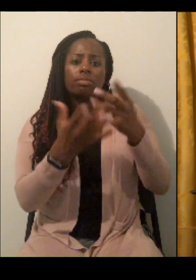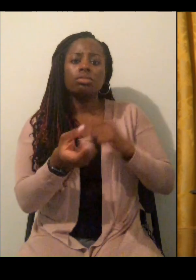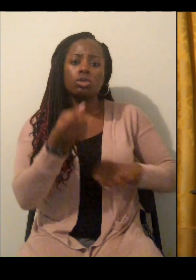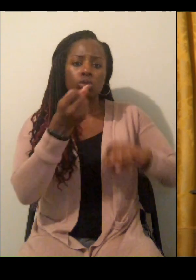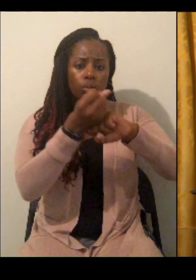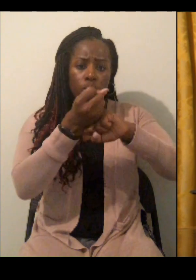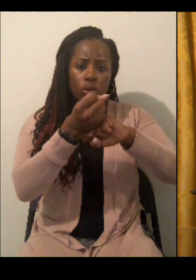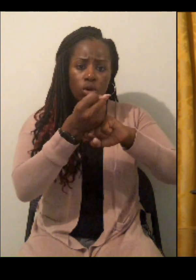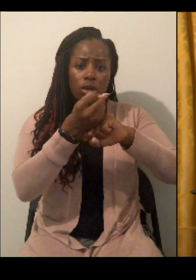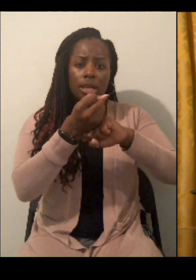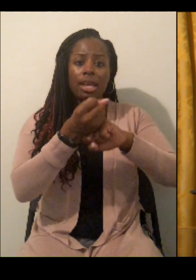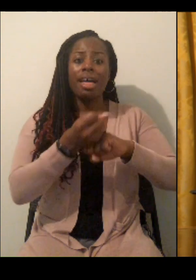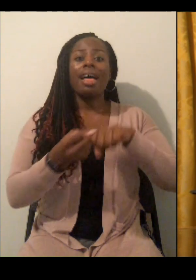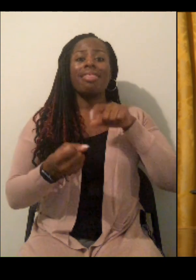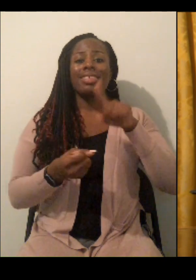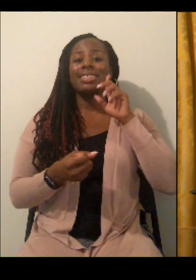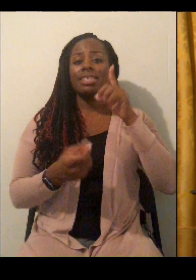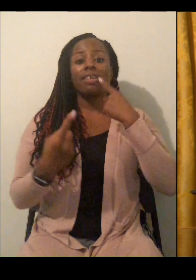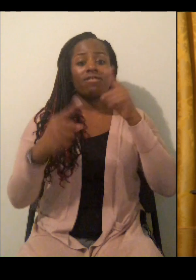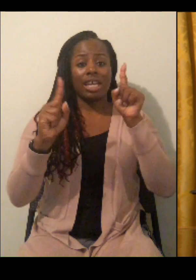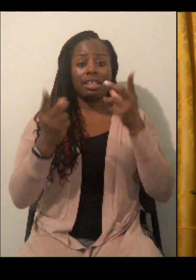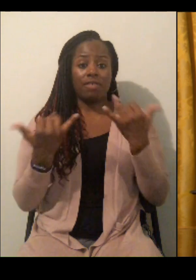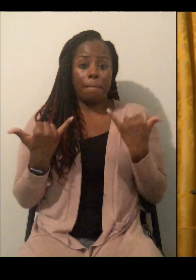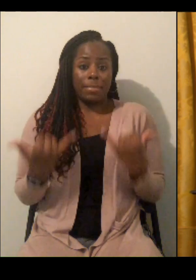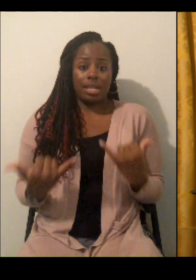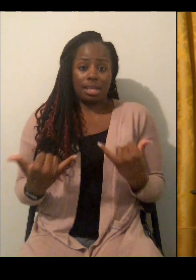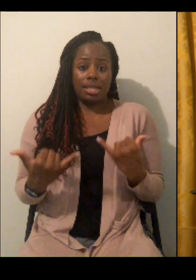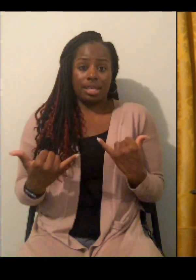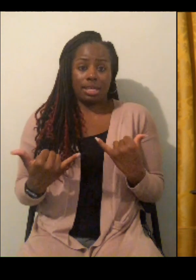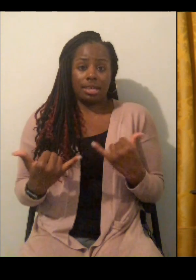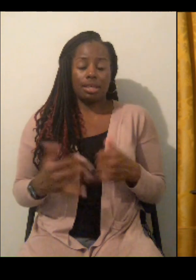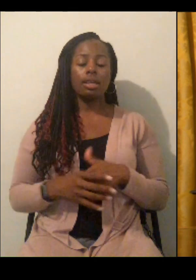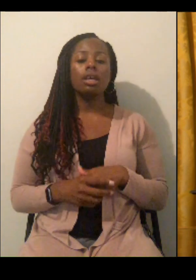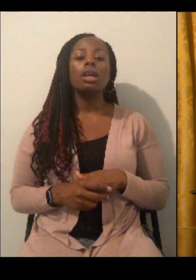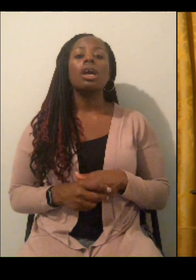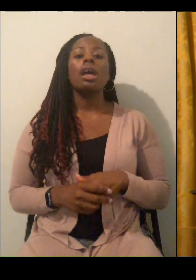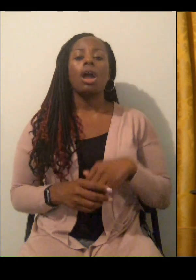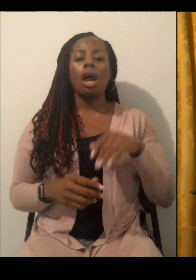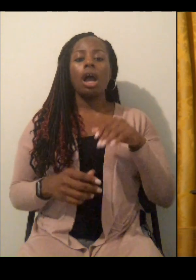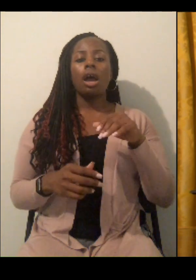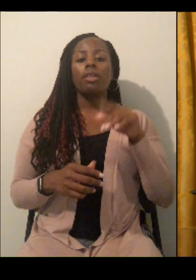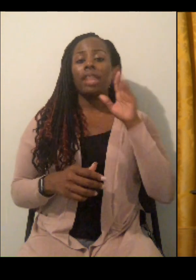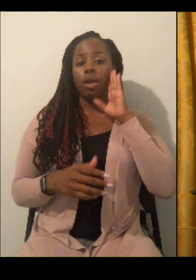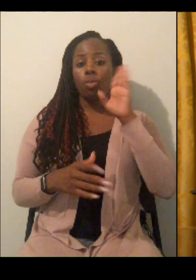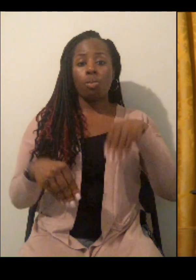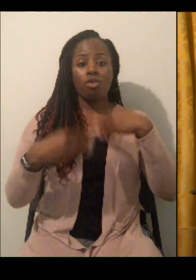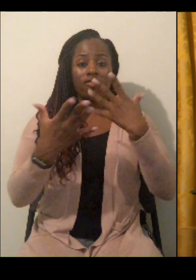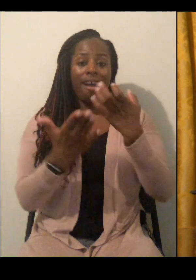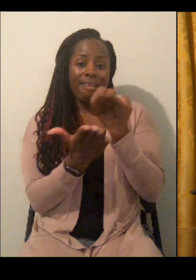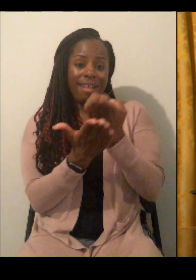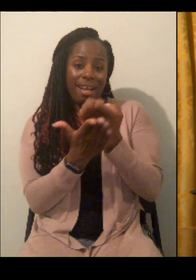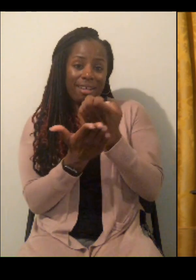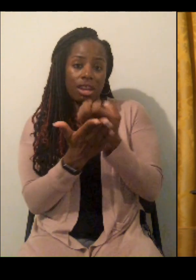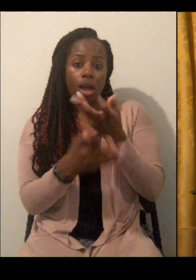SBA will begin providing economic loans in affected states and territories these